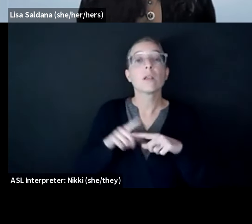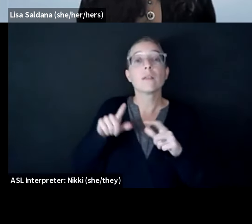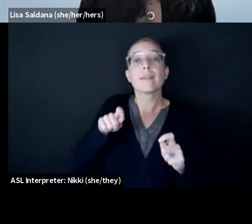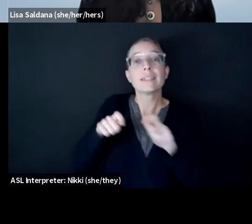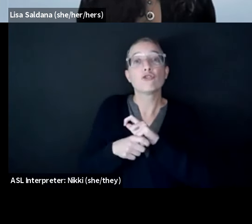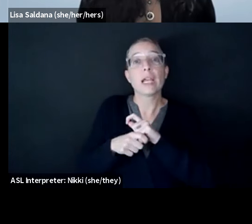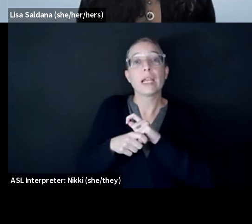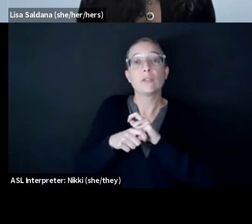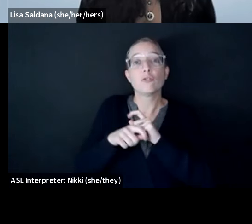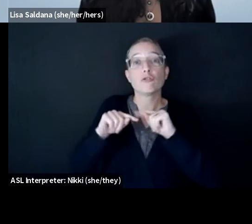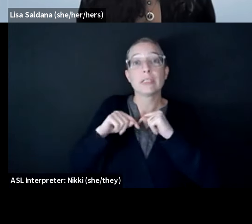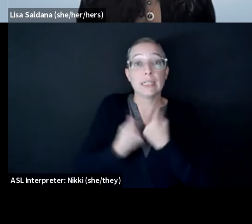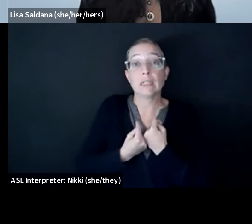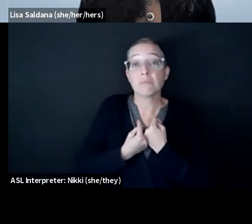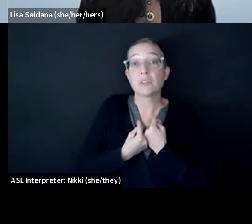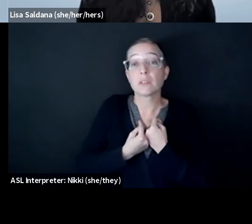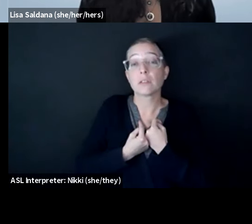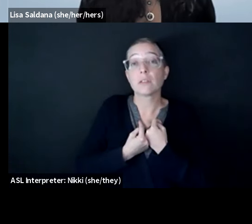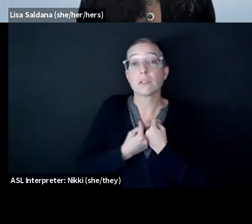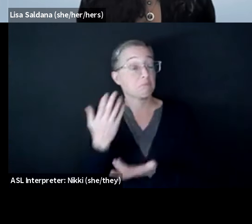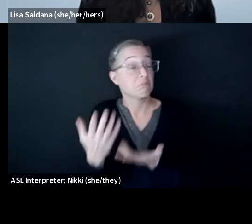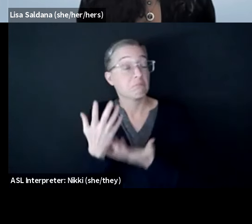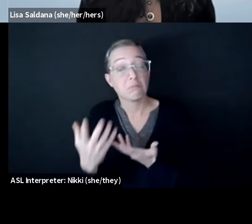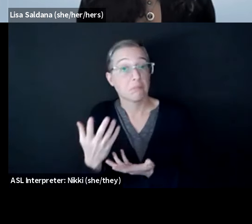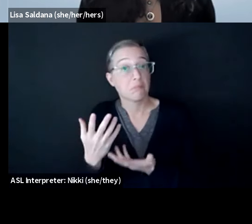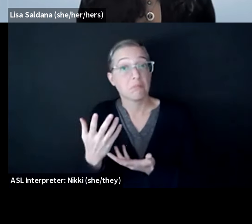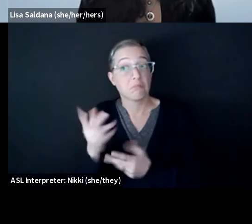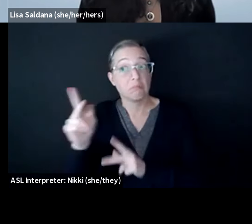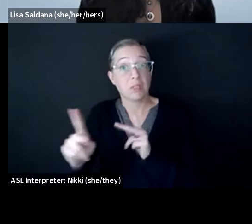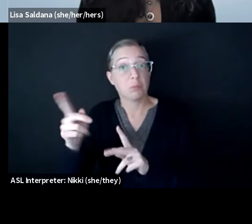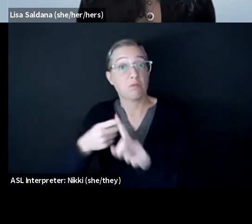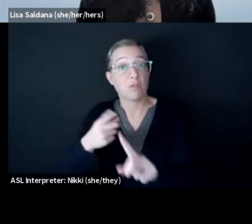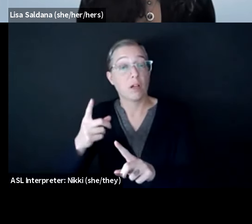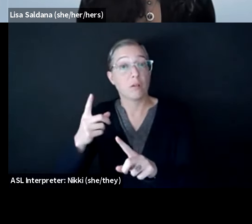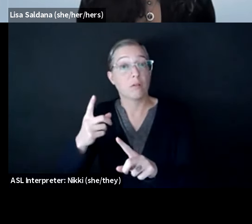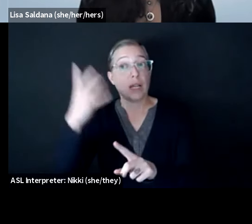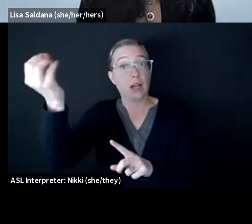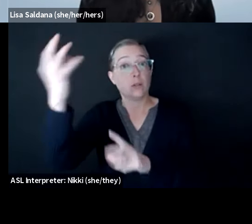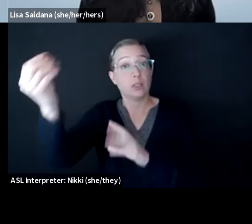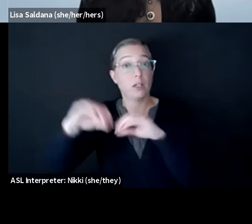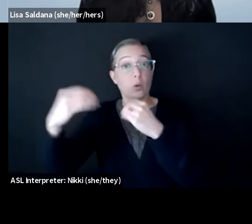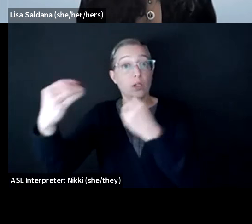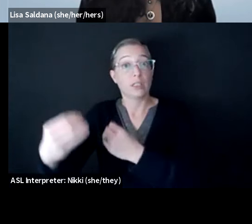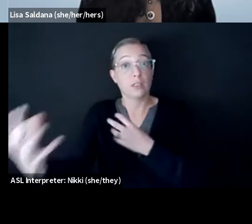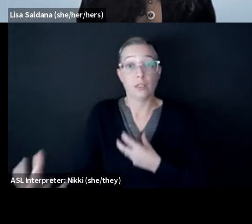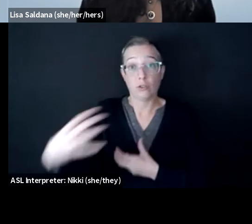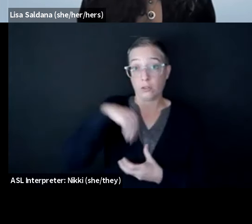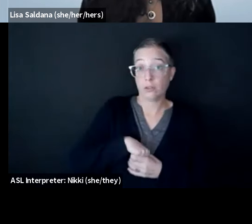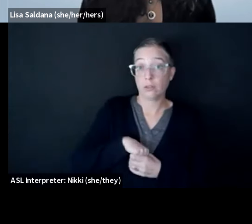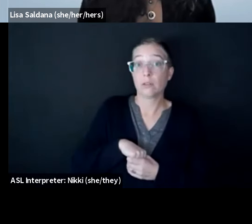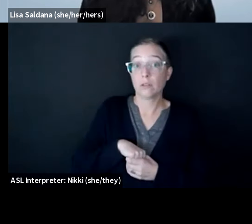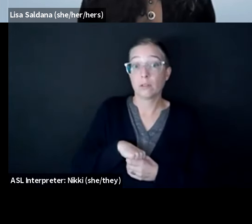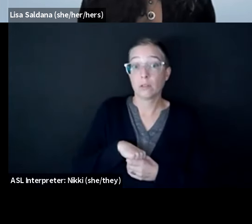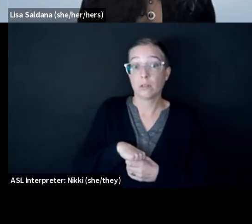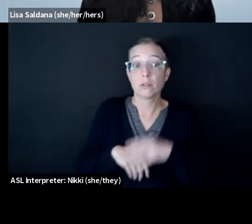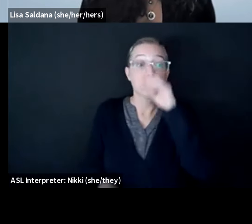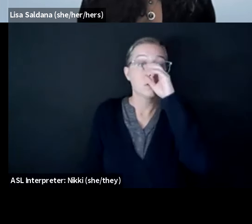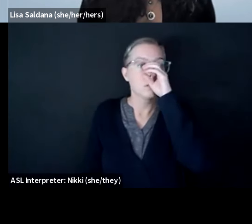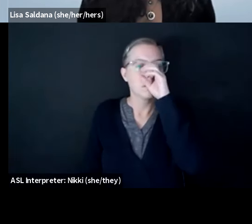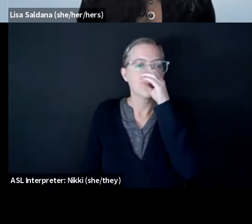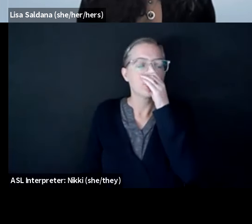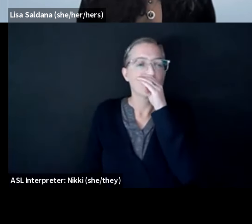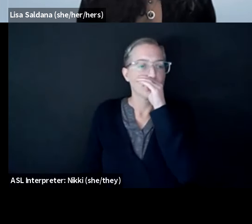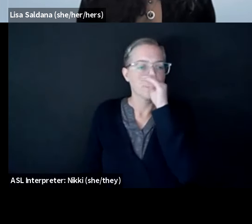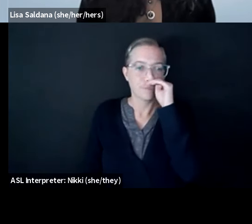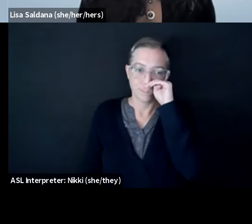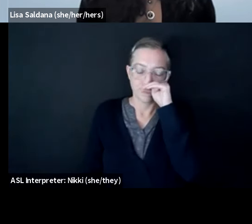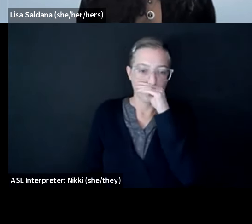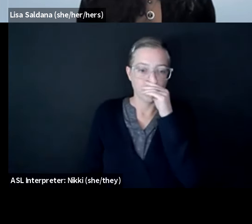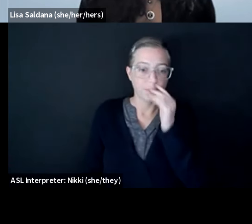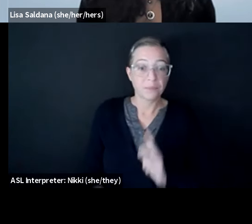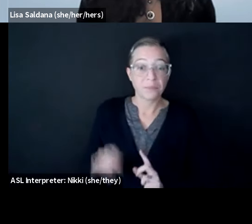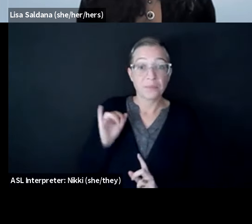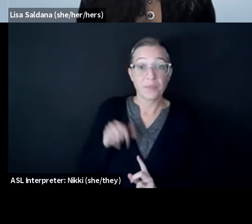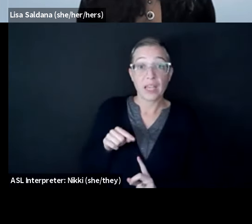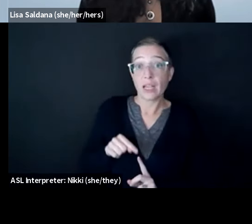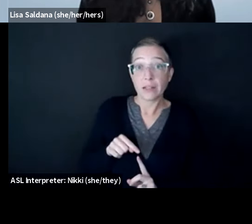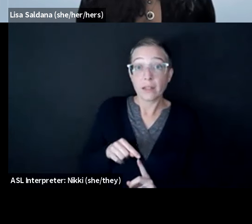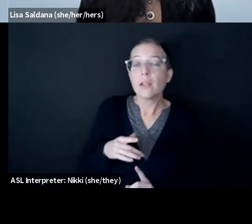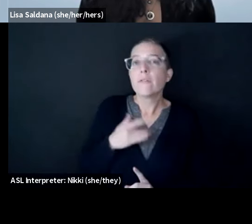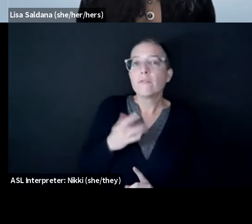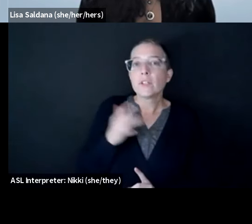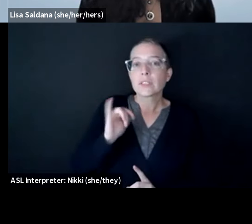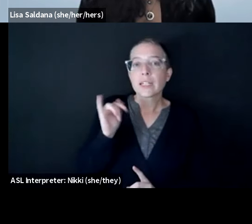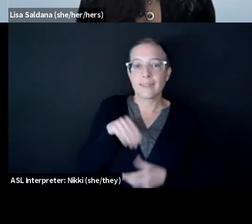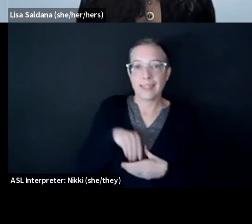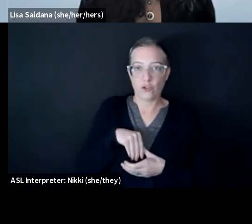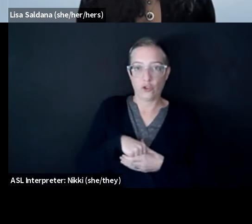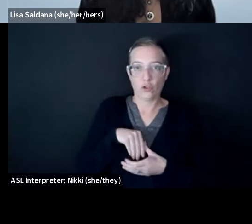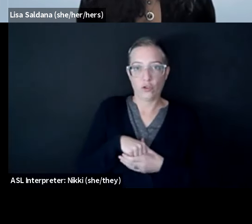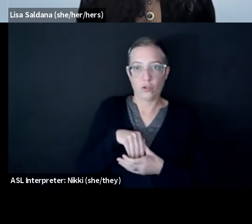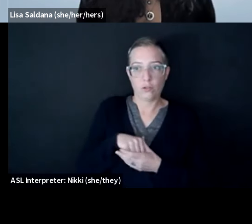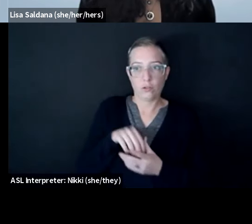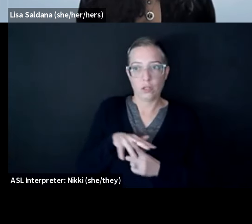Kris Krasnowski: And that might include organised people from organizations outside of the original aging unit that we worked with but that to me feels like the internal the where the internal context comes from.